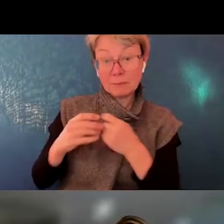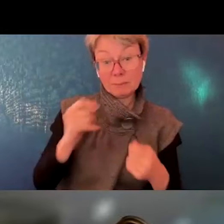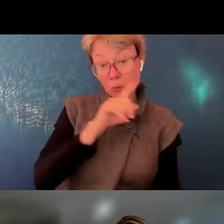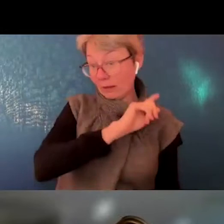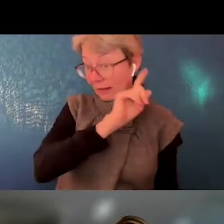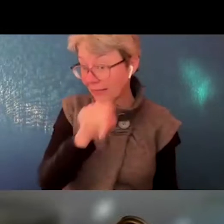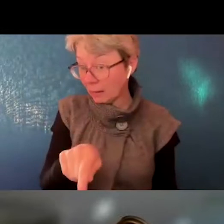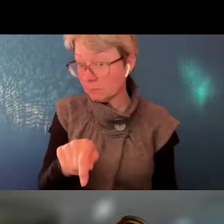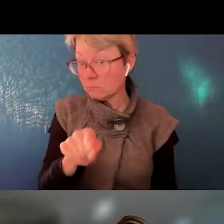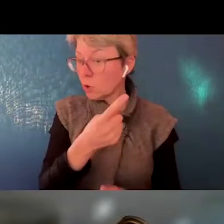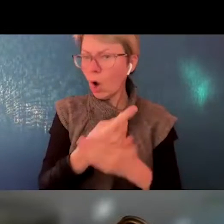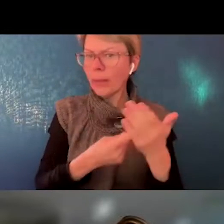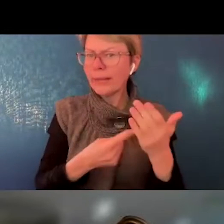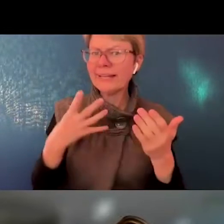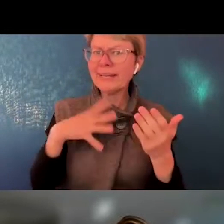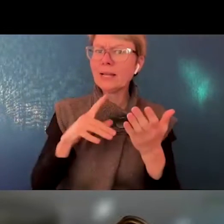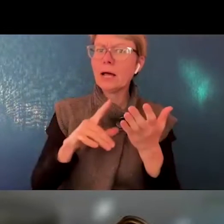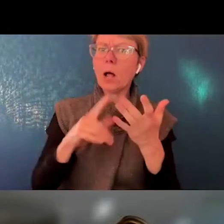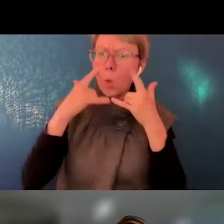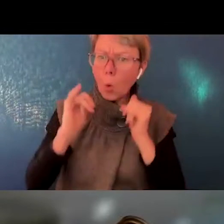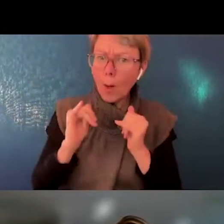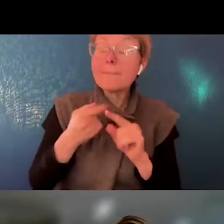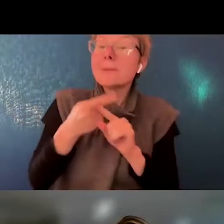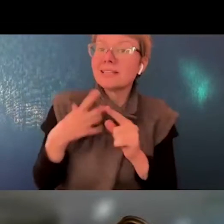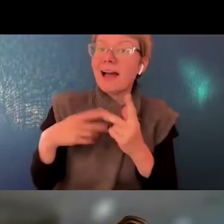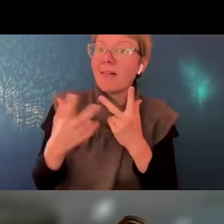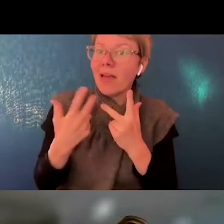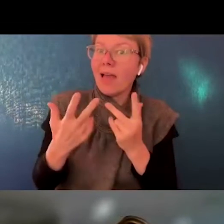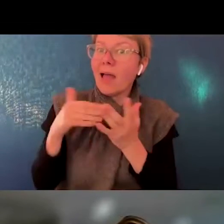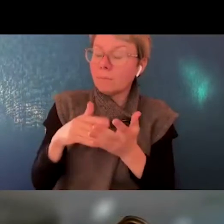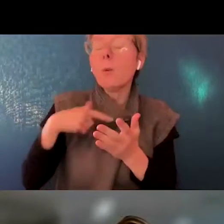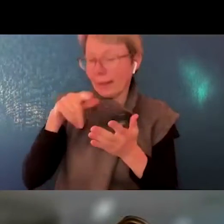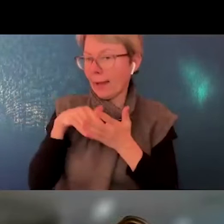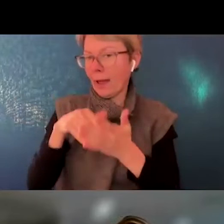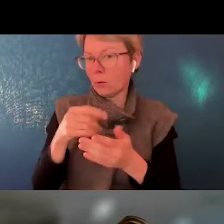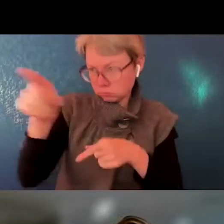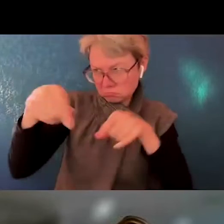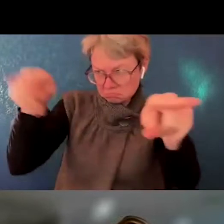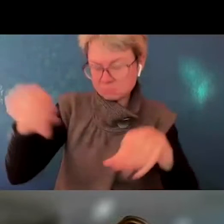legal solution and in my team especially whilst we deal with things early intervention unit we